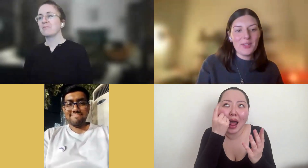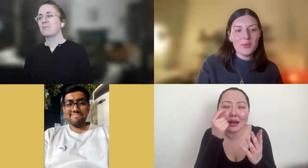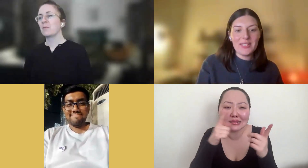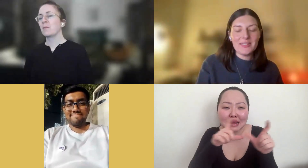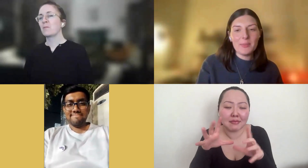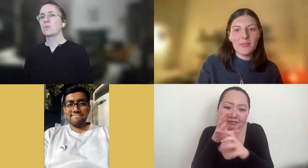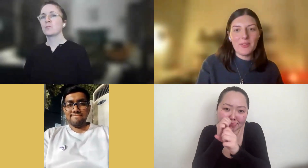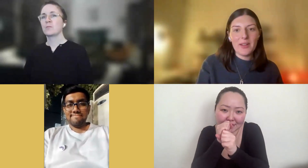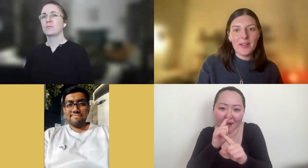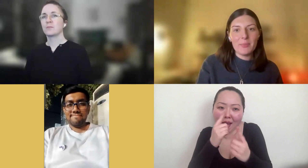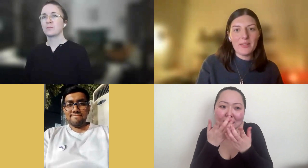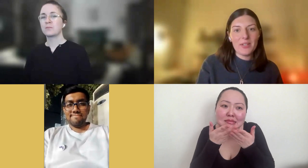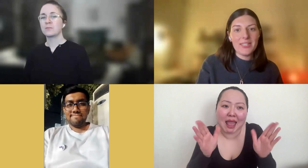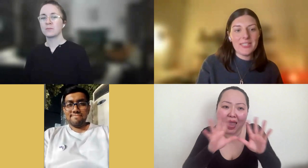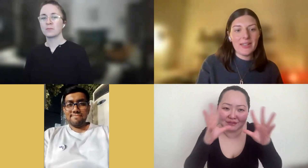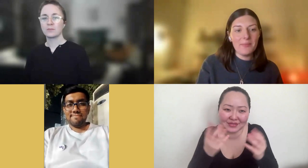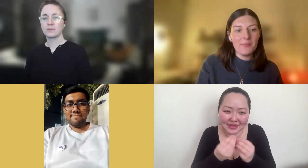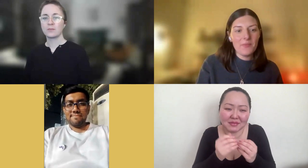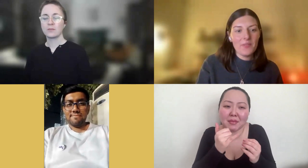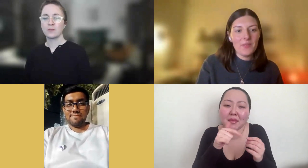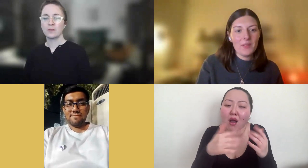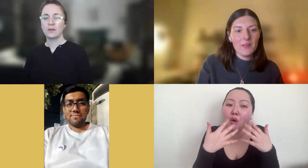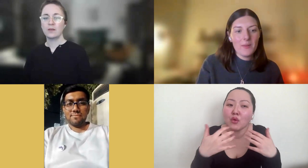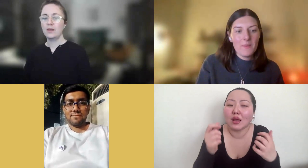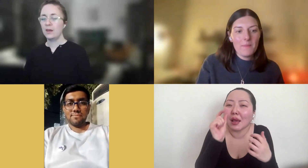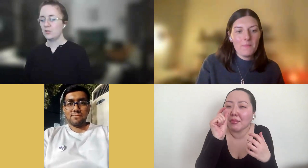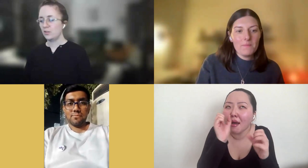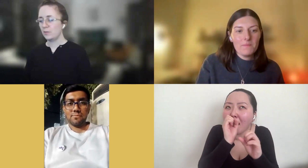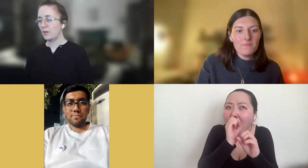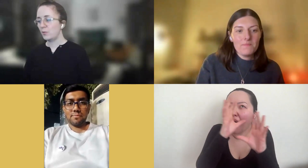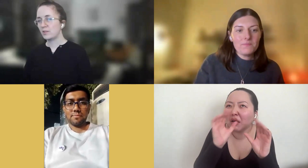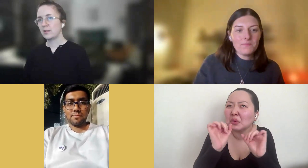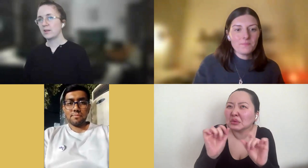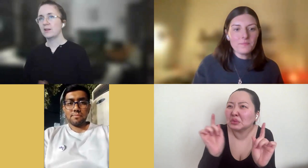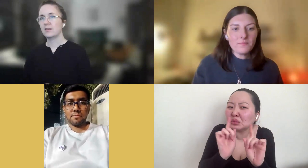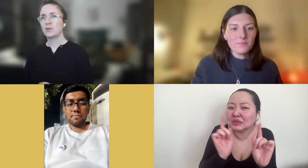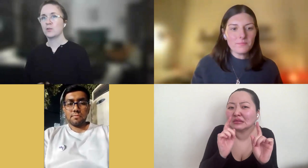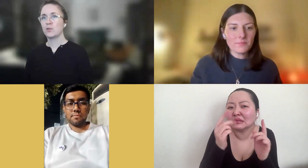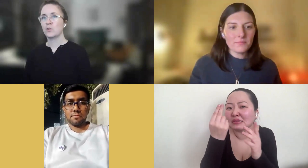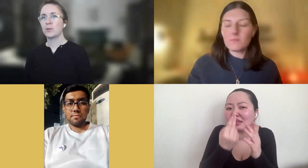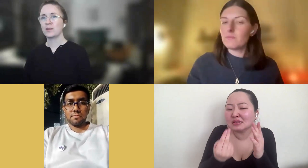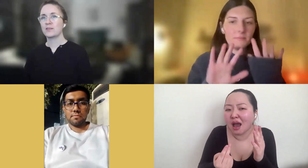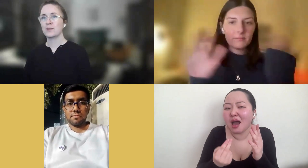to give the audience a bit of an idea. Yeah sure, I can't do the whole spiel because